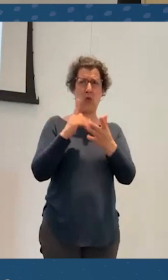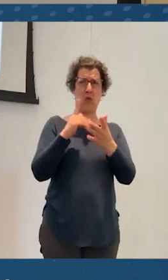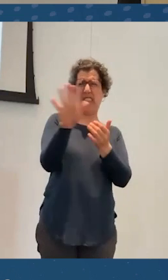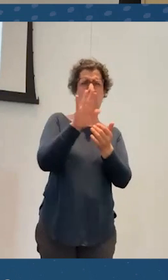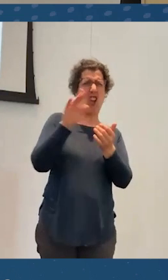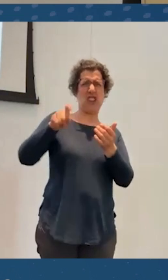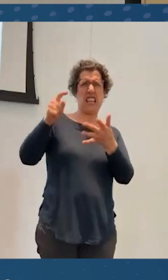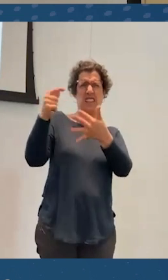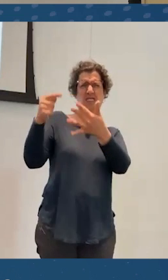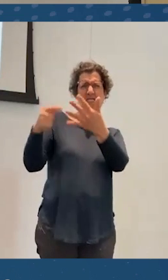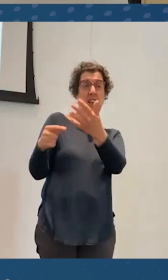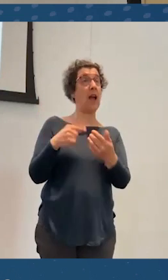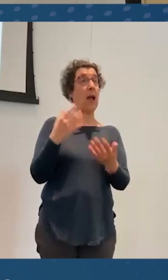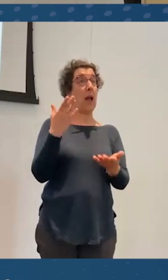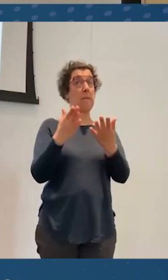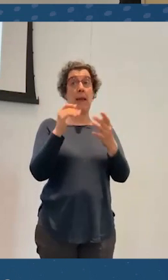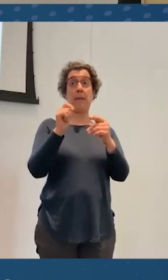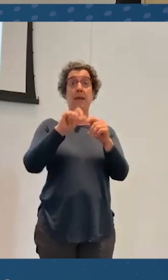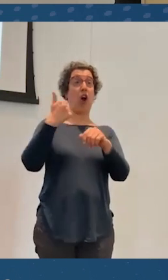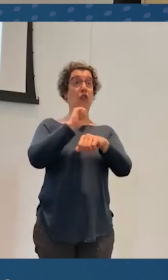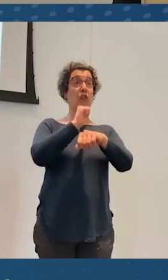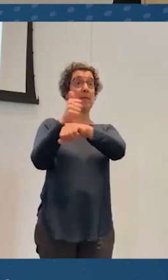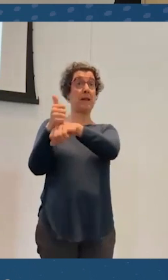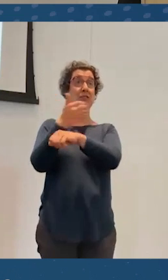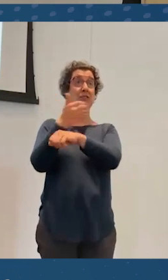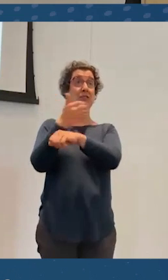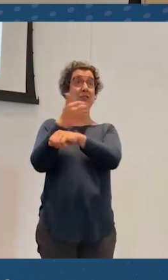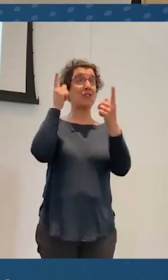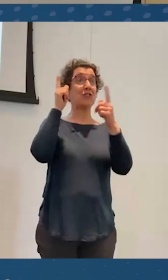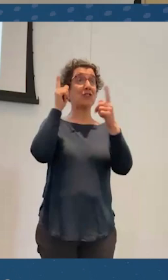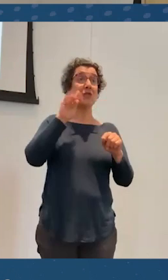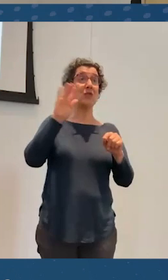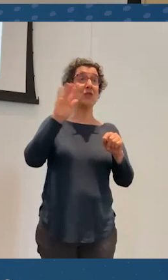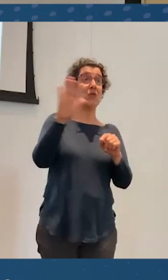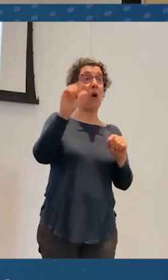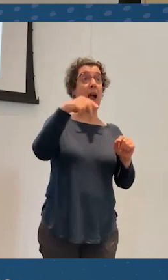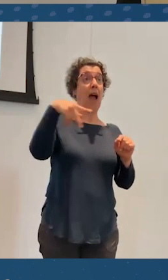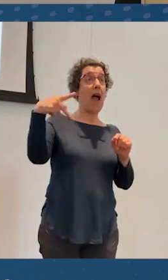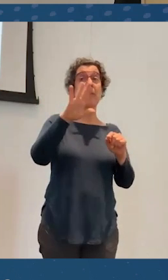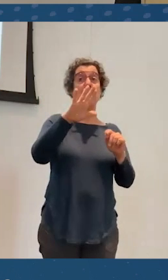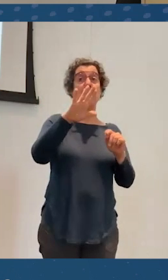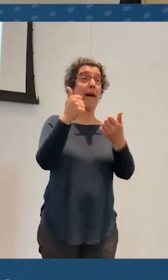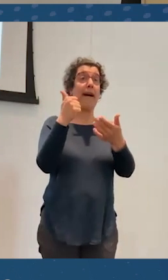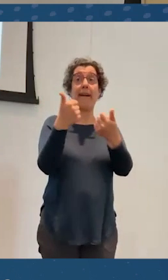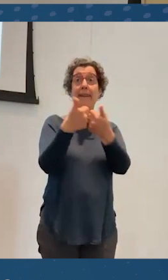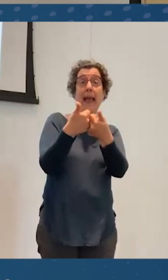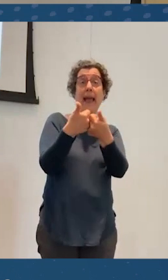may be better suited to your app, or game or experience. Maybe your game would be better suited